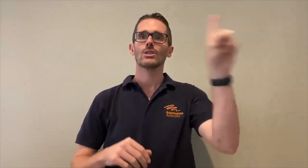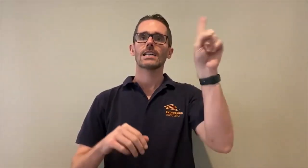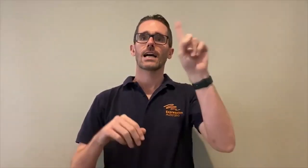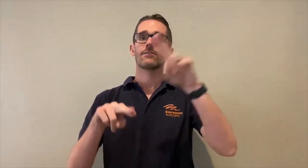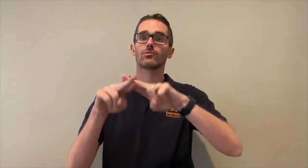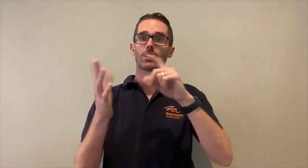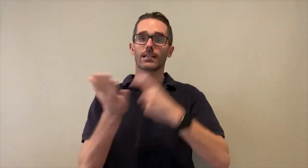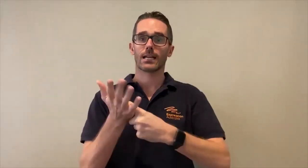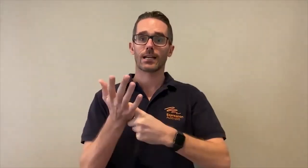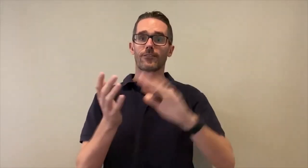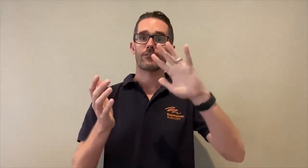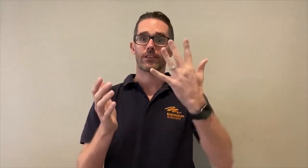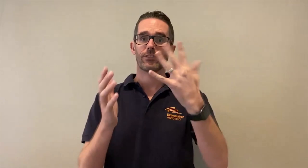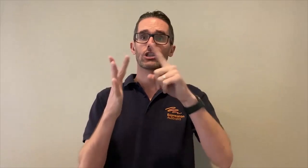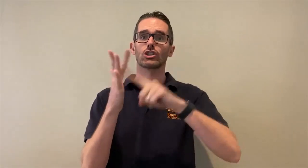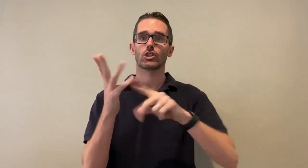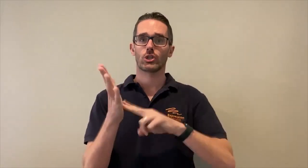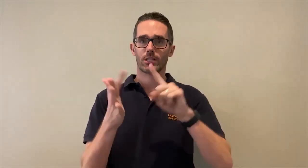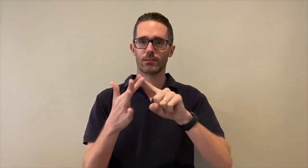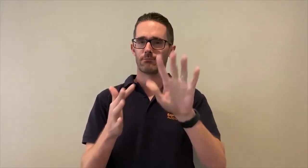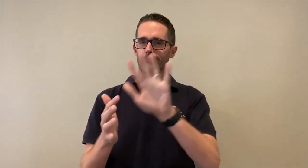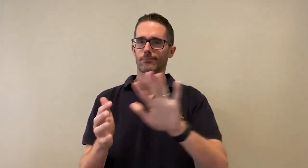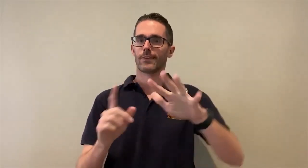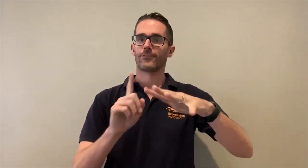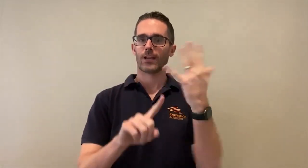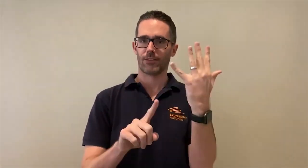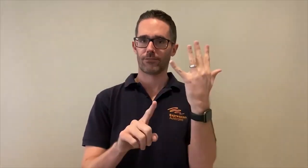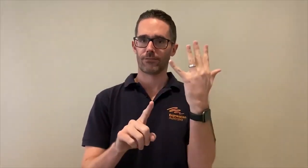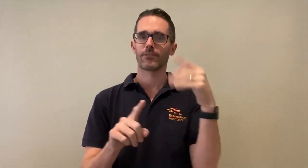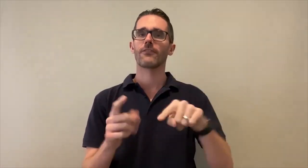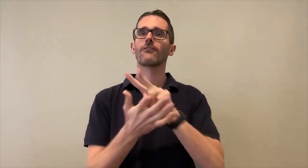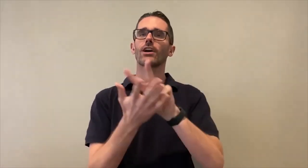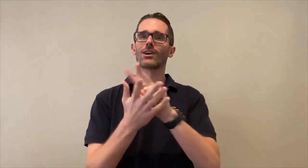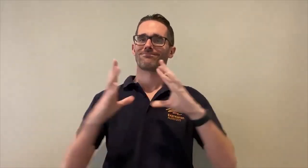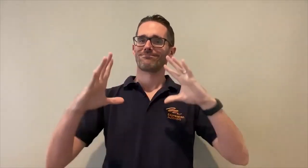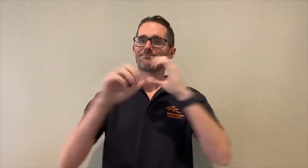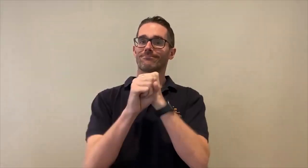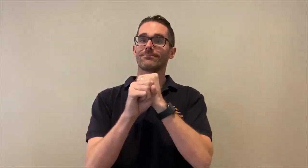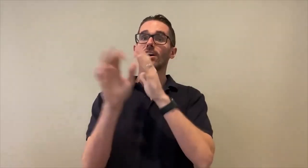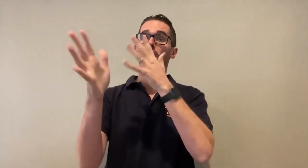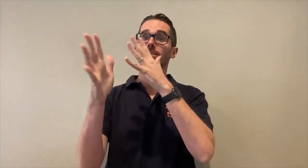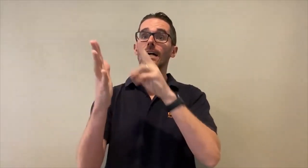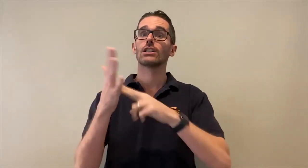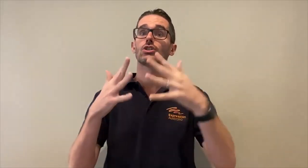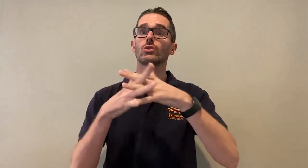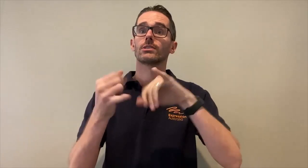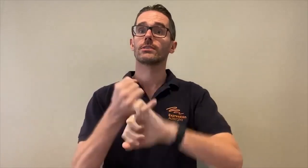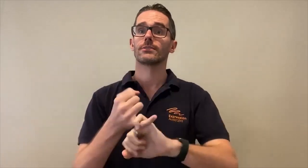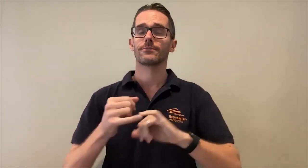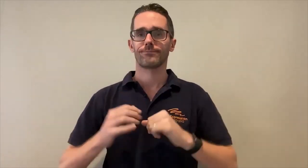Today is Friday 5th June, 5pm – this is the summary news update in Auslan.